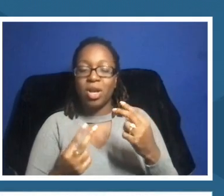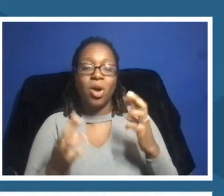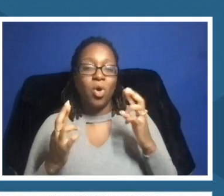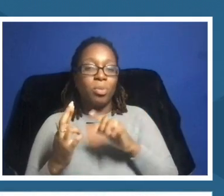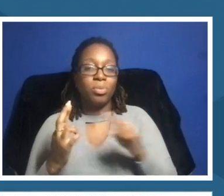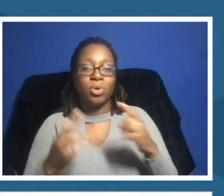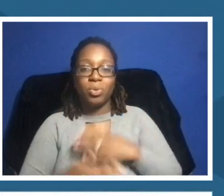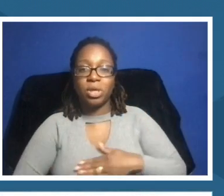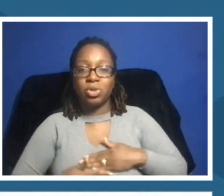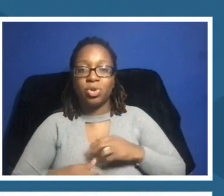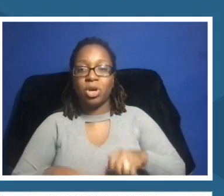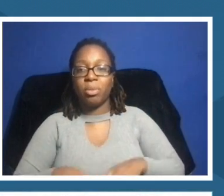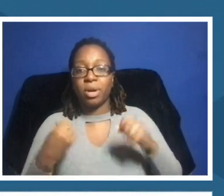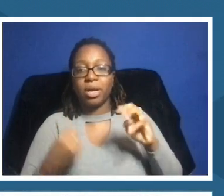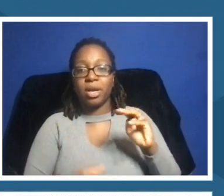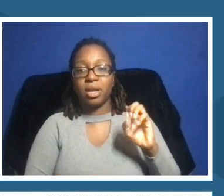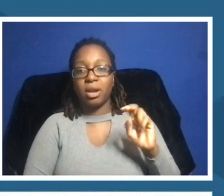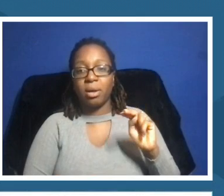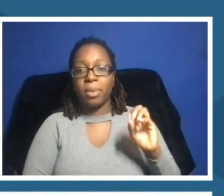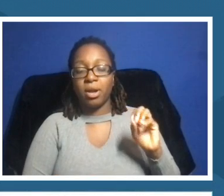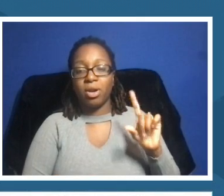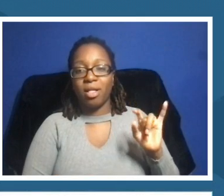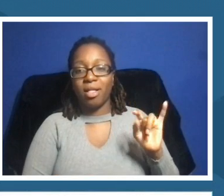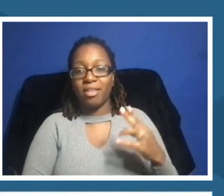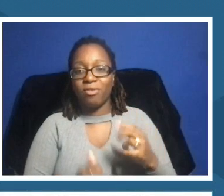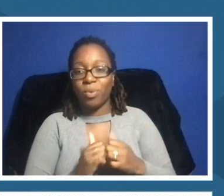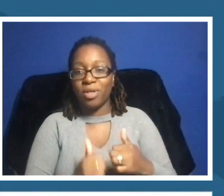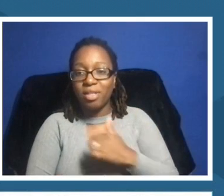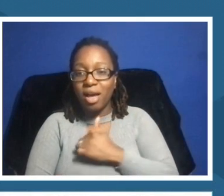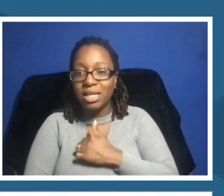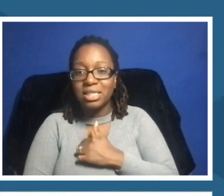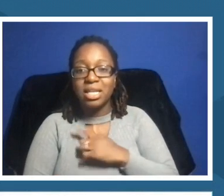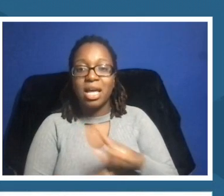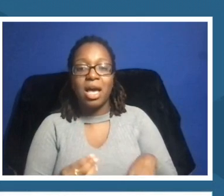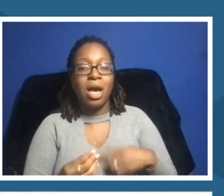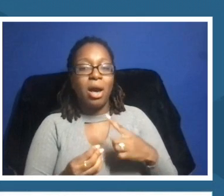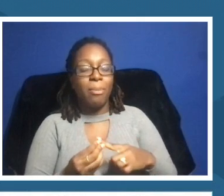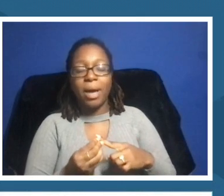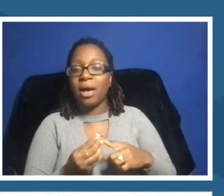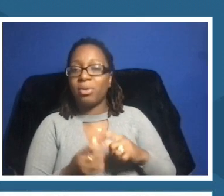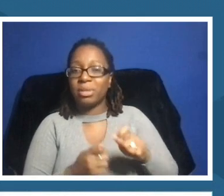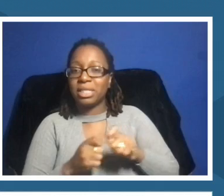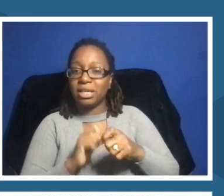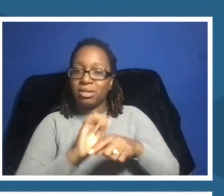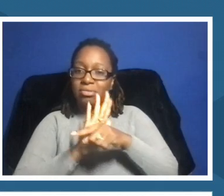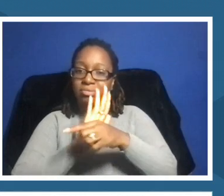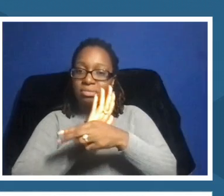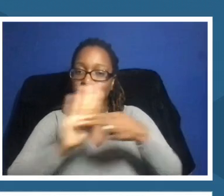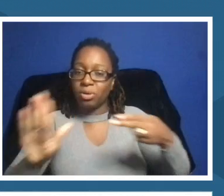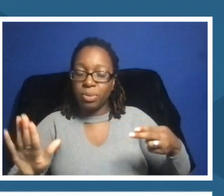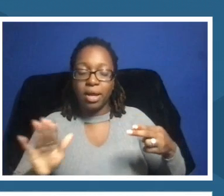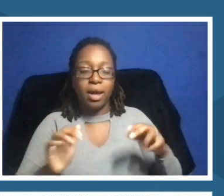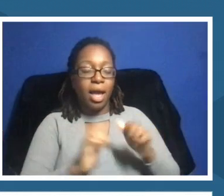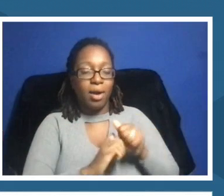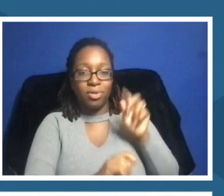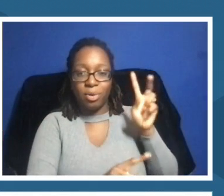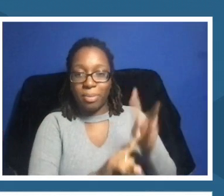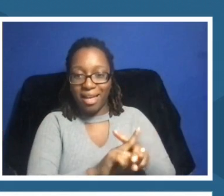and also believe with a greater understanding about asian stereotypes some of their origins and their implications